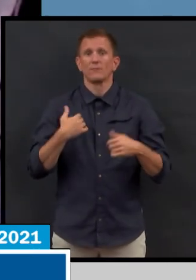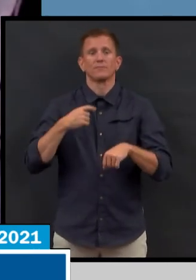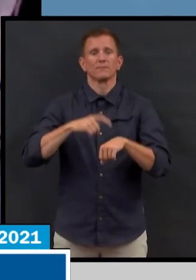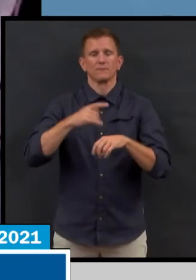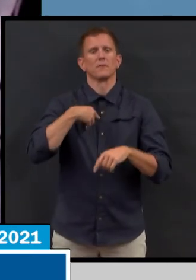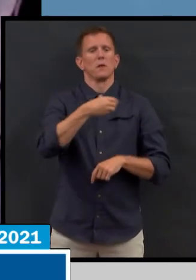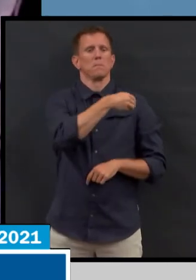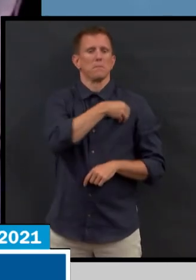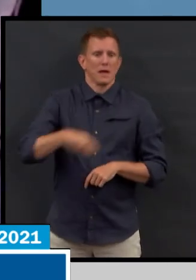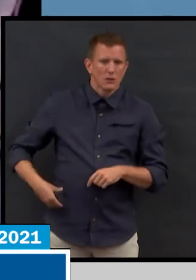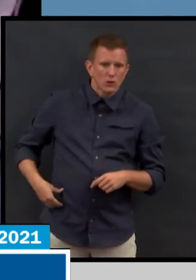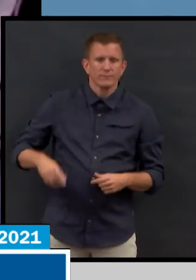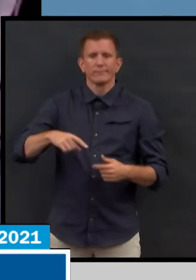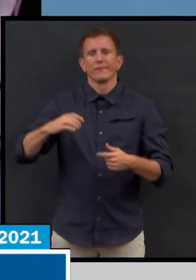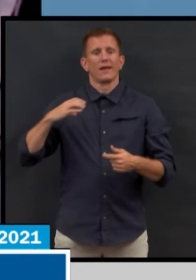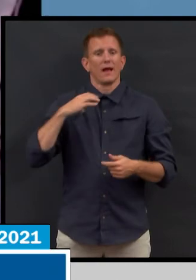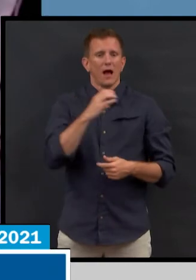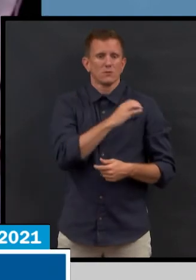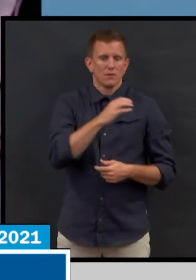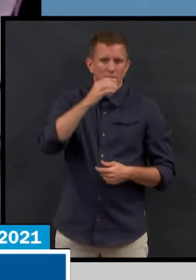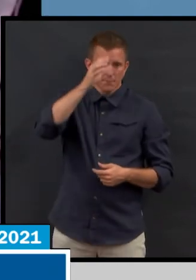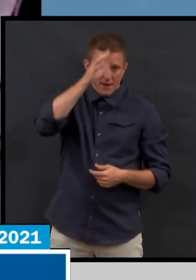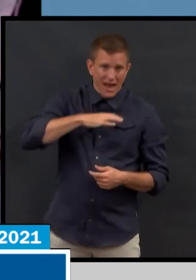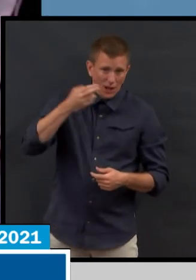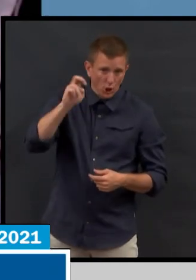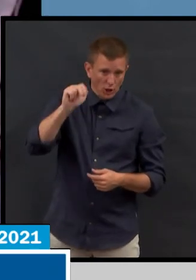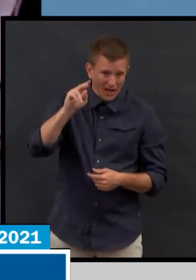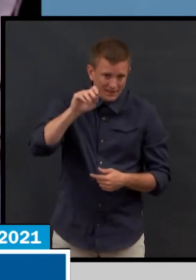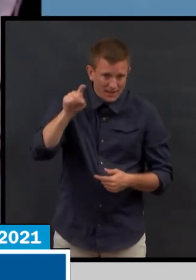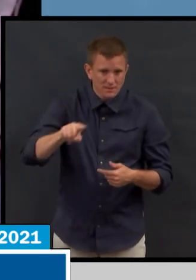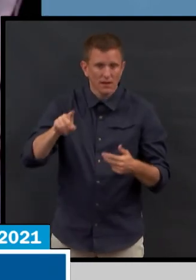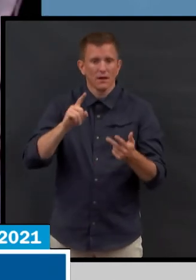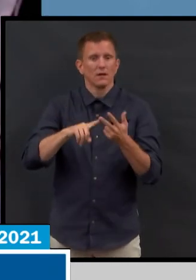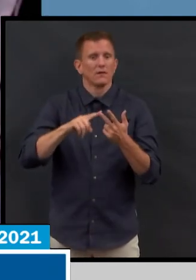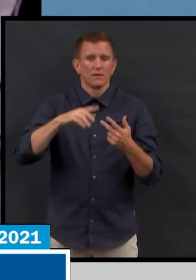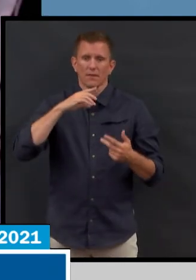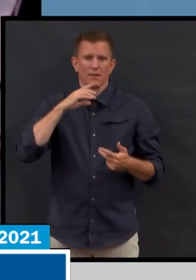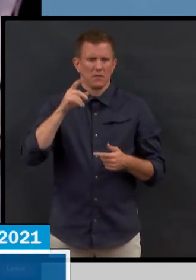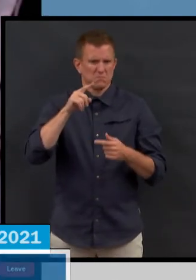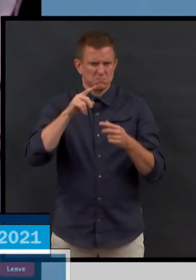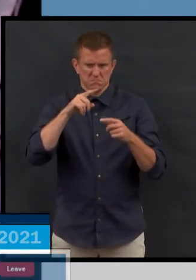and depending upon what the questions pertain to department heads and agency